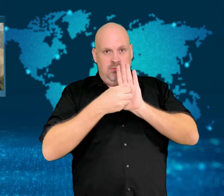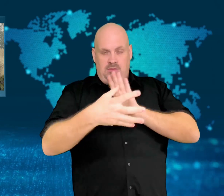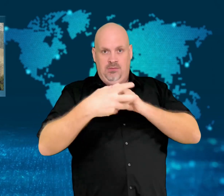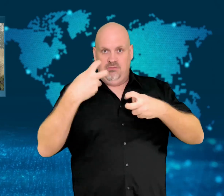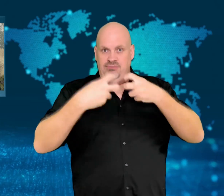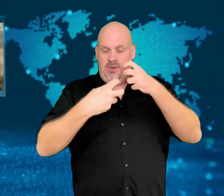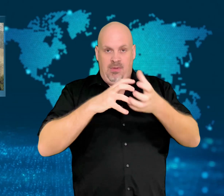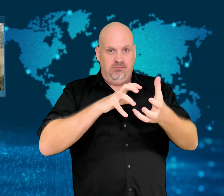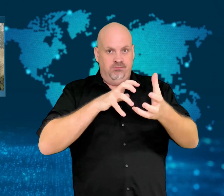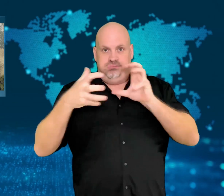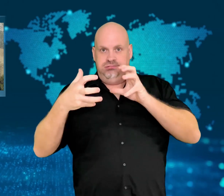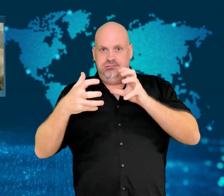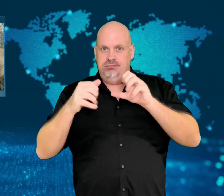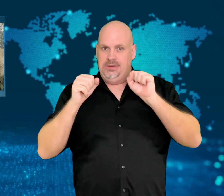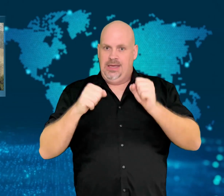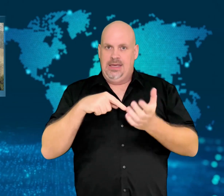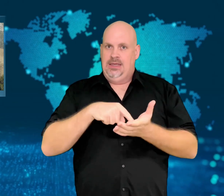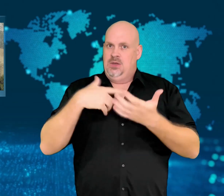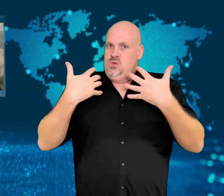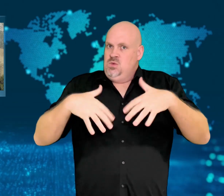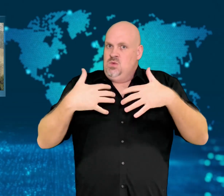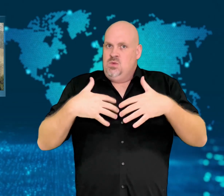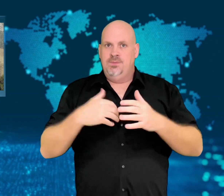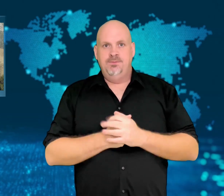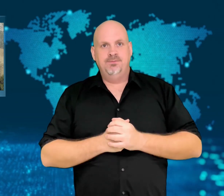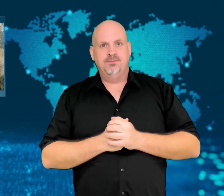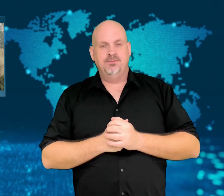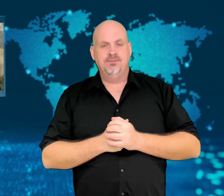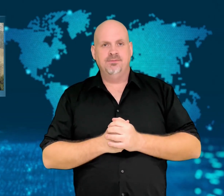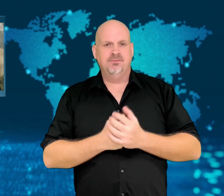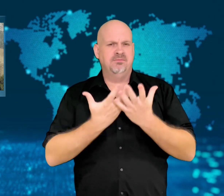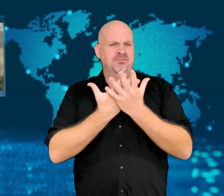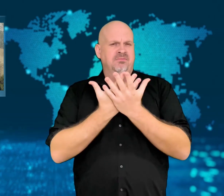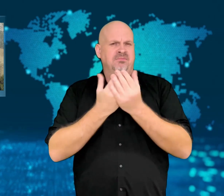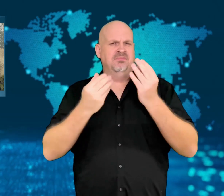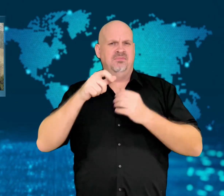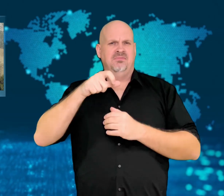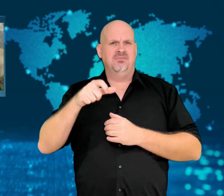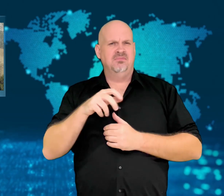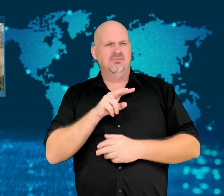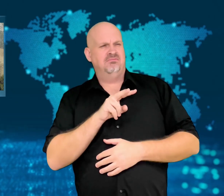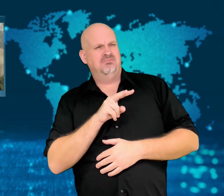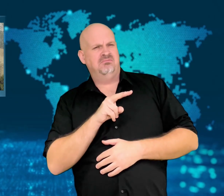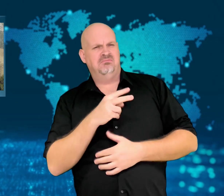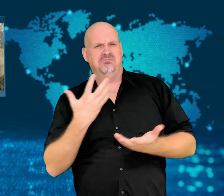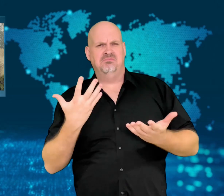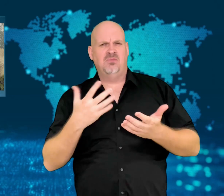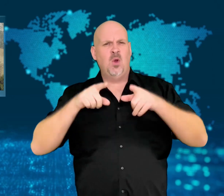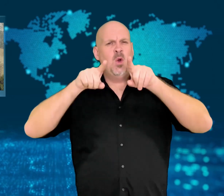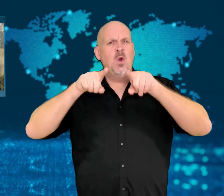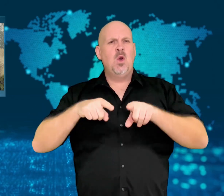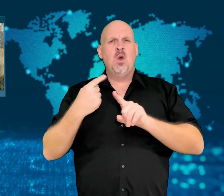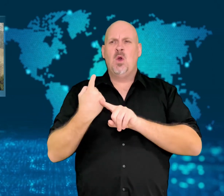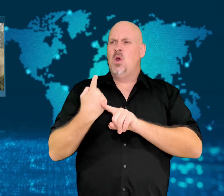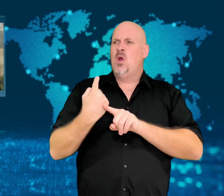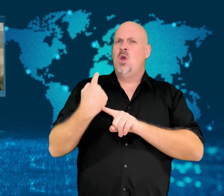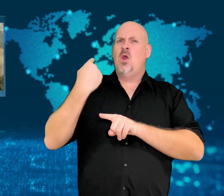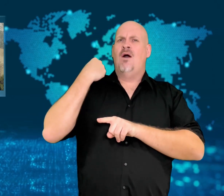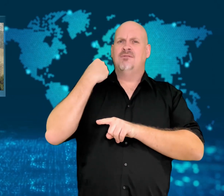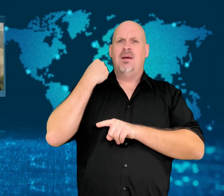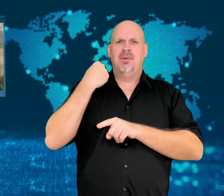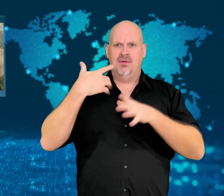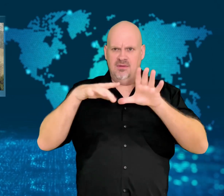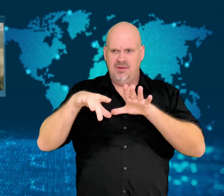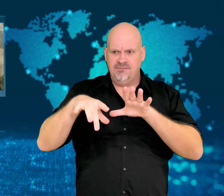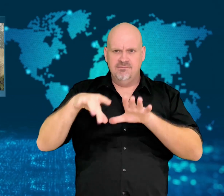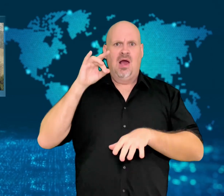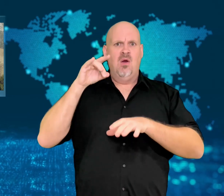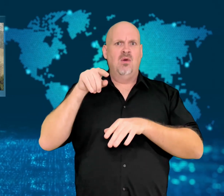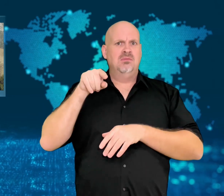the documents has been released now rather than